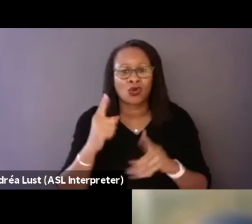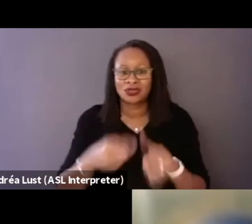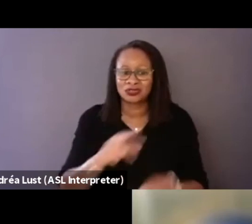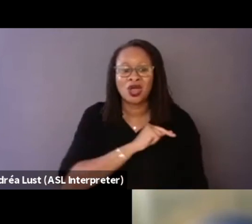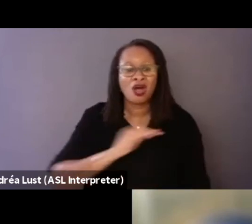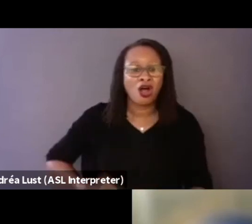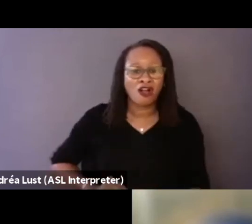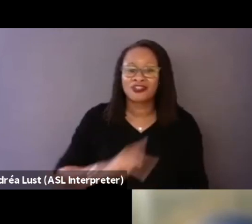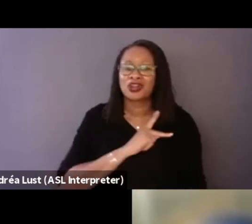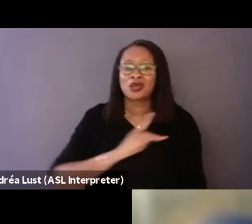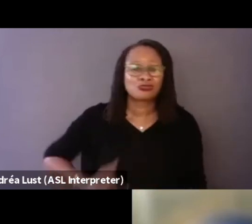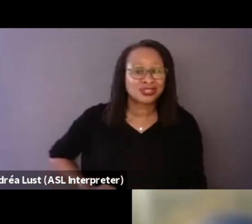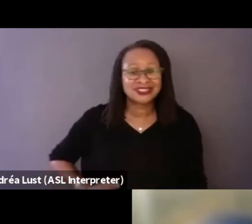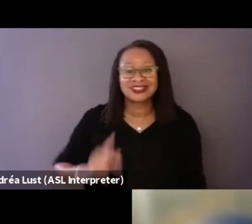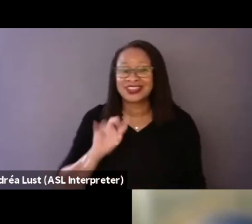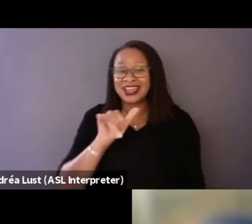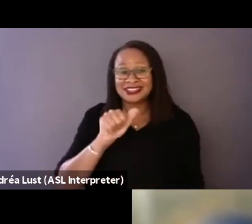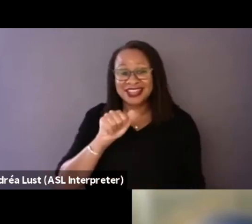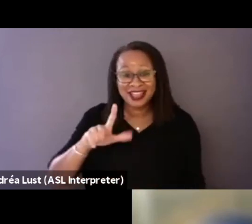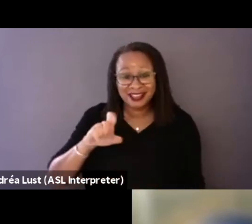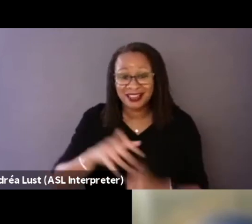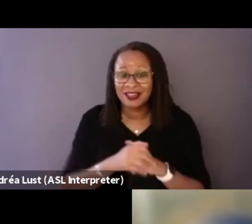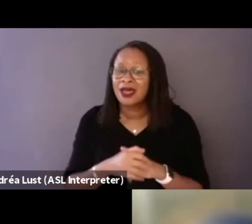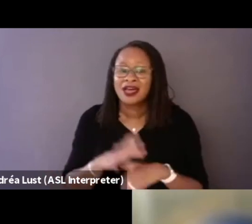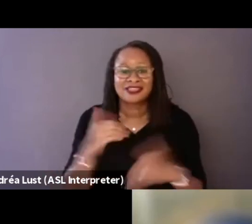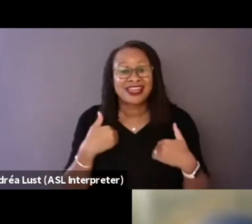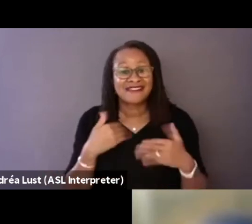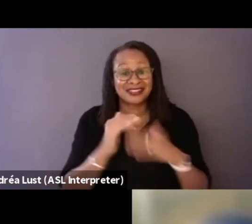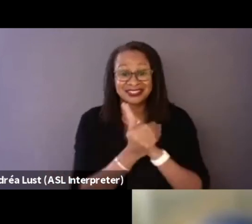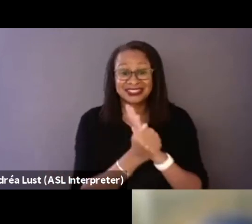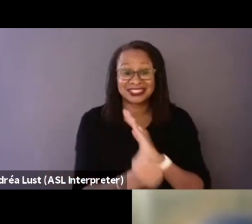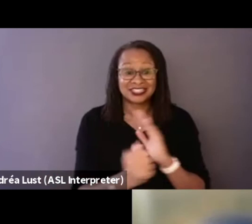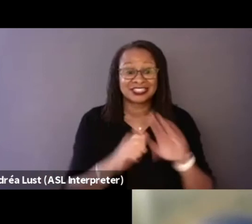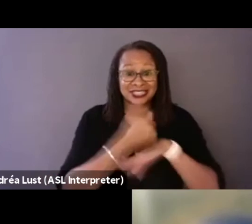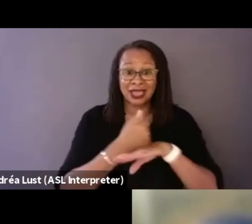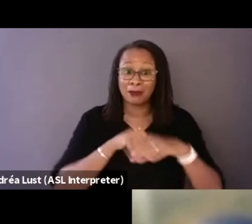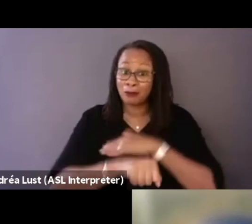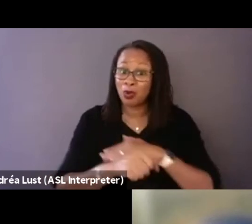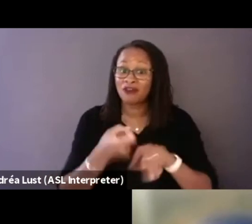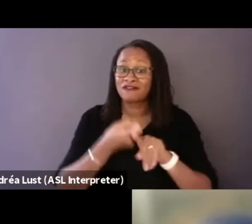they're nevertheless, in possession of a skillset born from these struggles